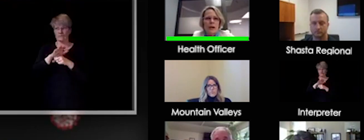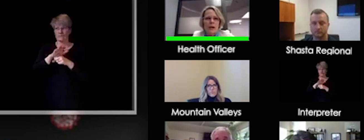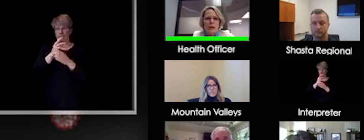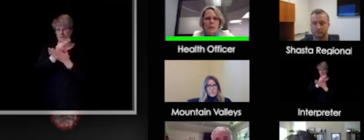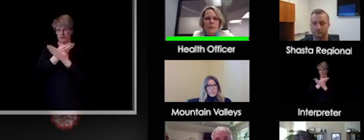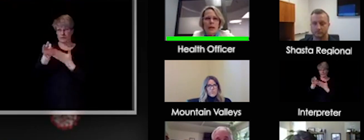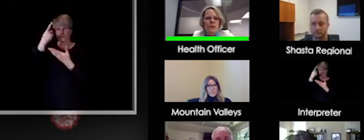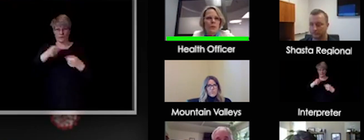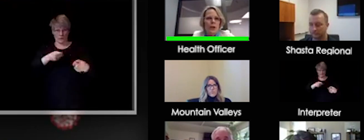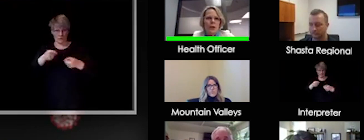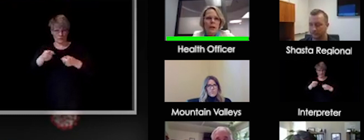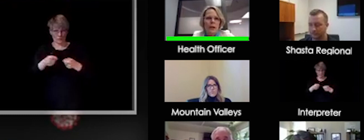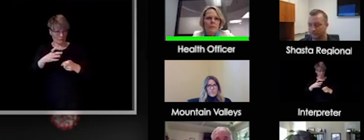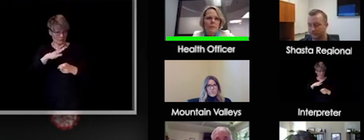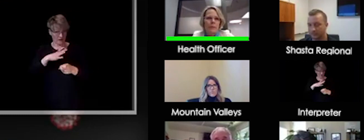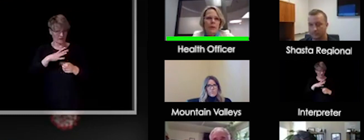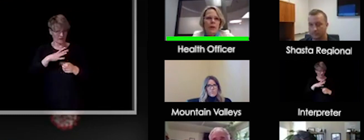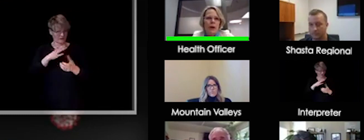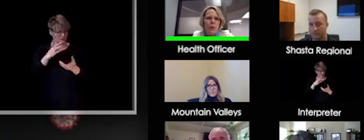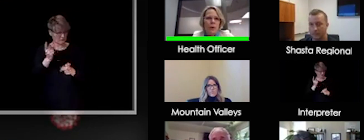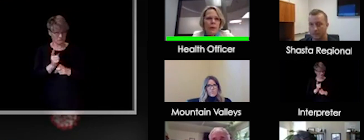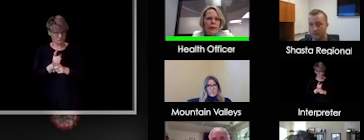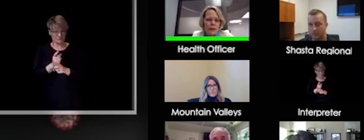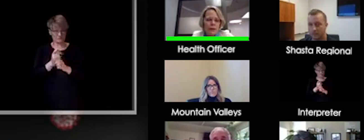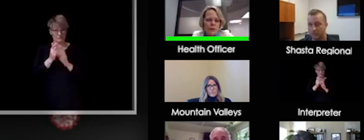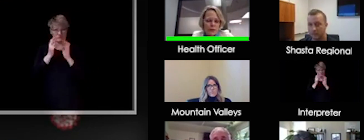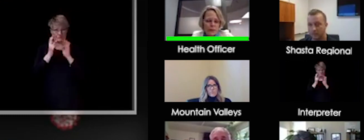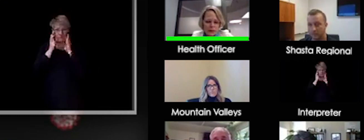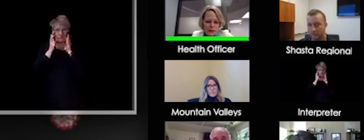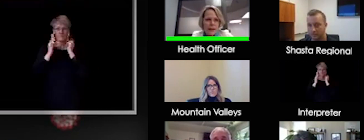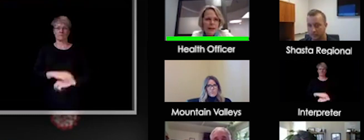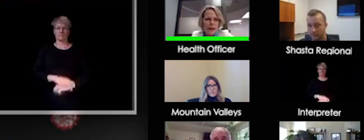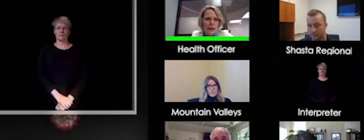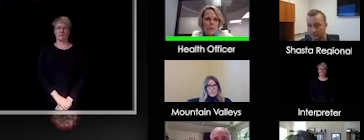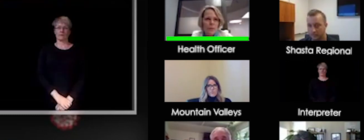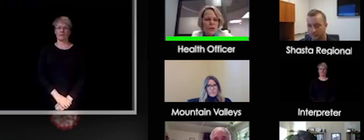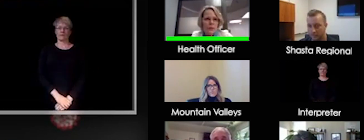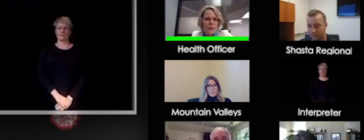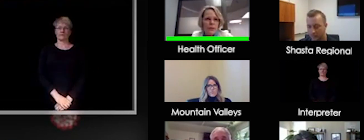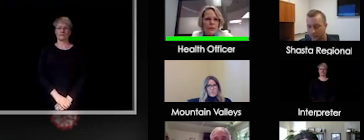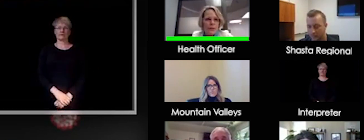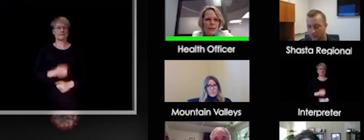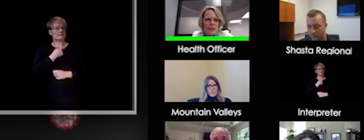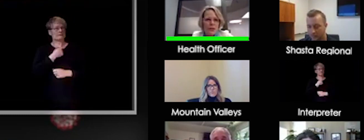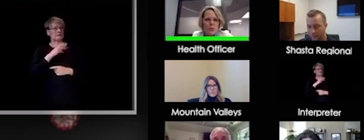sorry Mike, we’re not quite ready to unveil that today, so I don’t have all the details